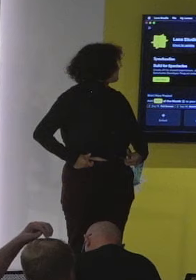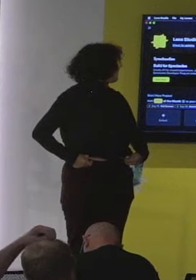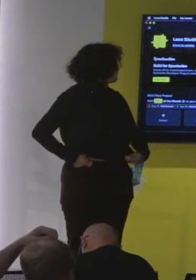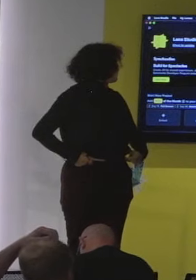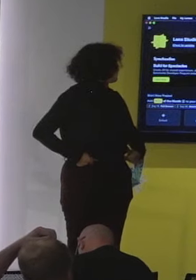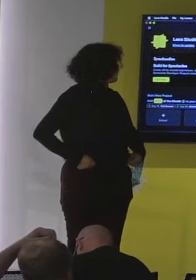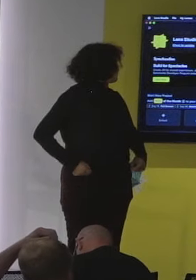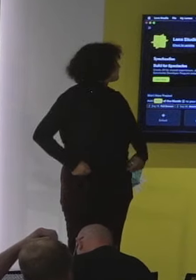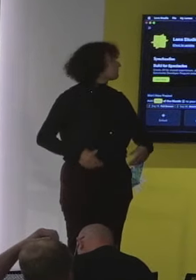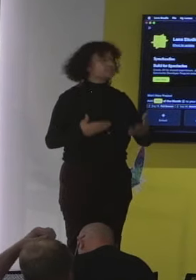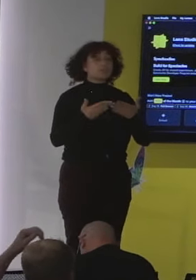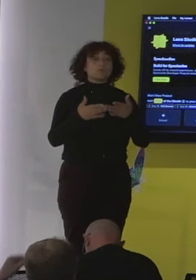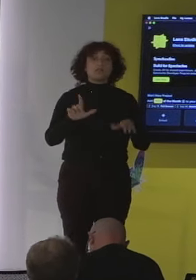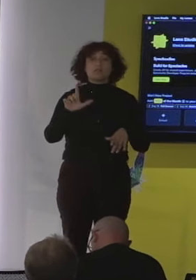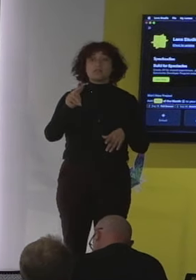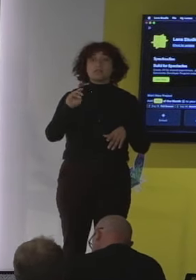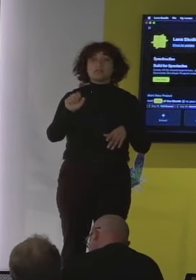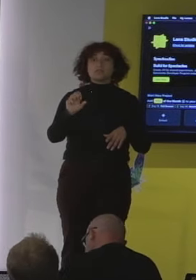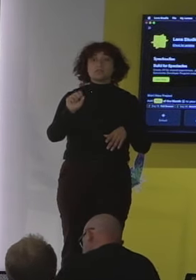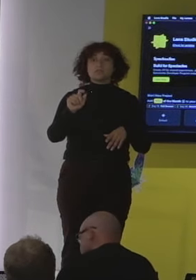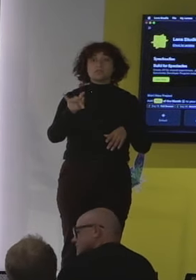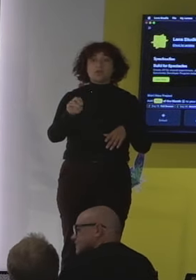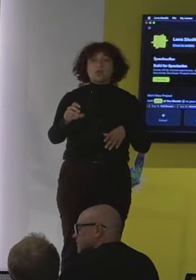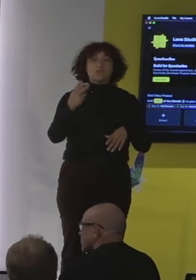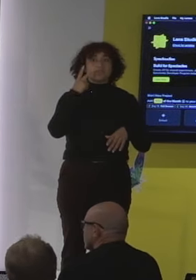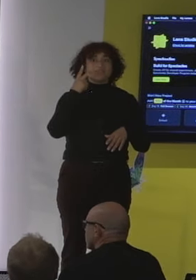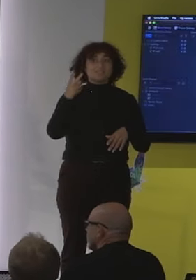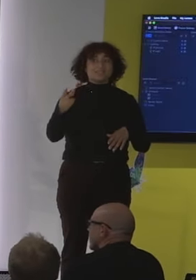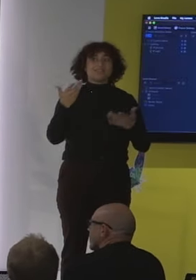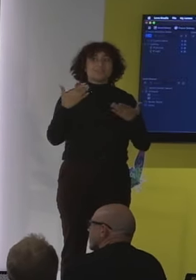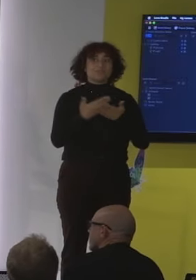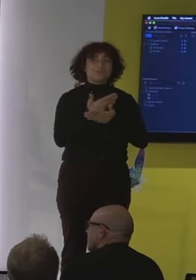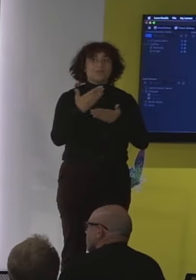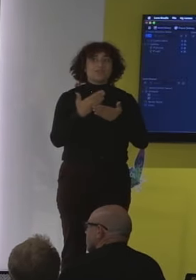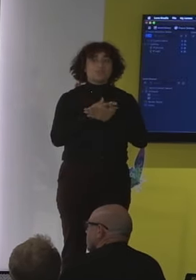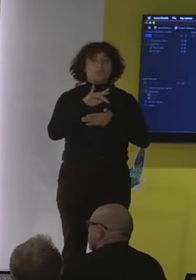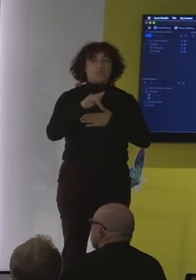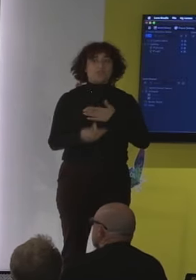So, you'll see that there's a new starter project here called Spectacles. You'll open that up.